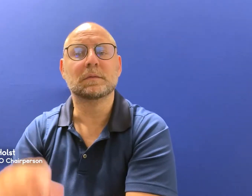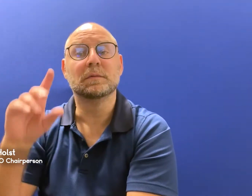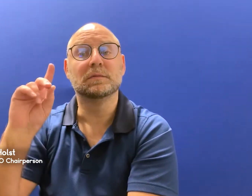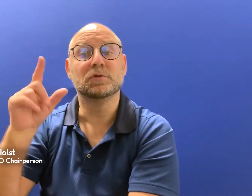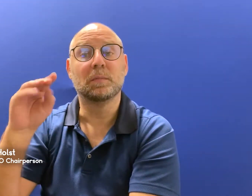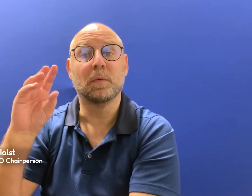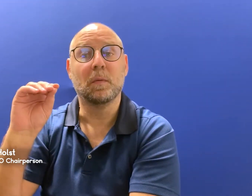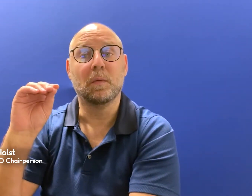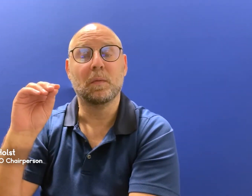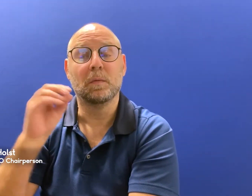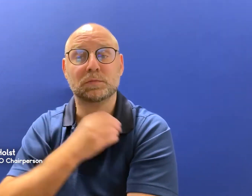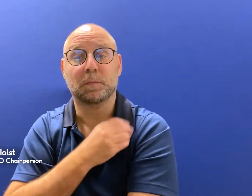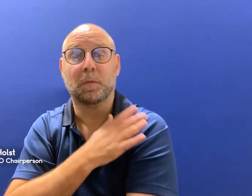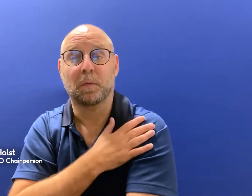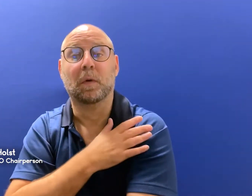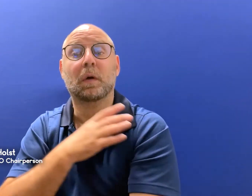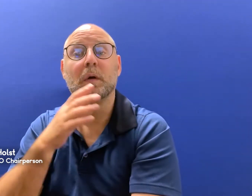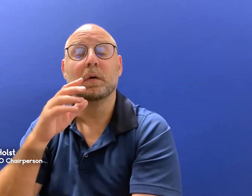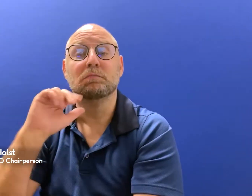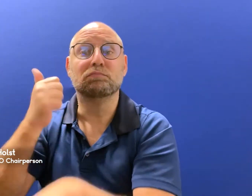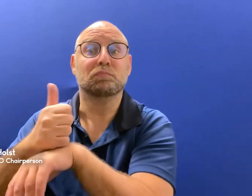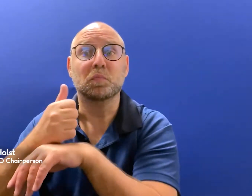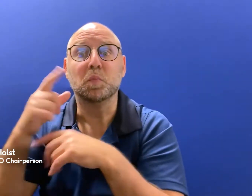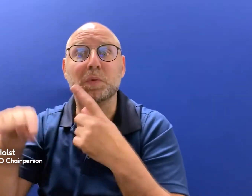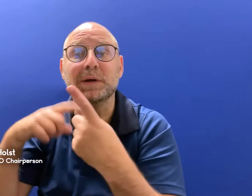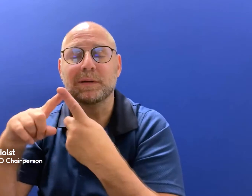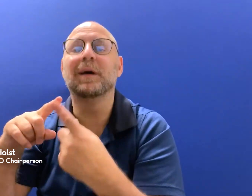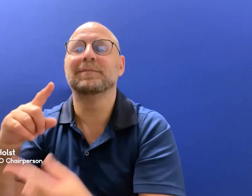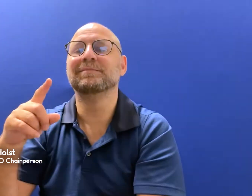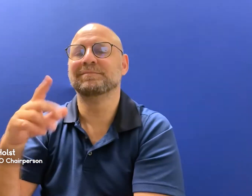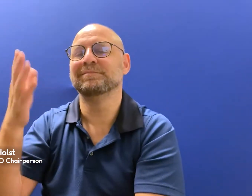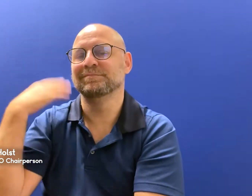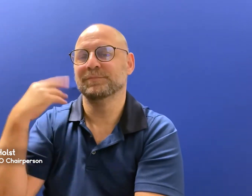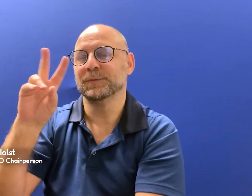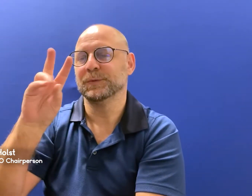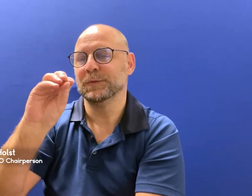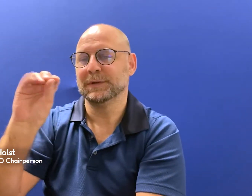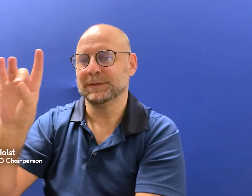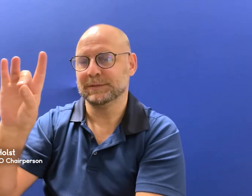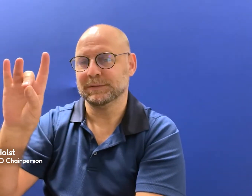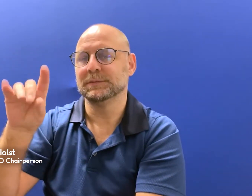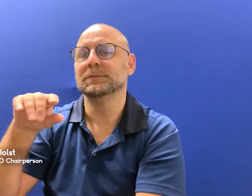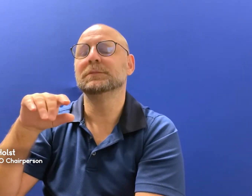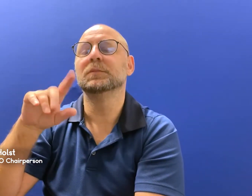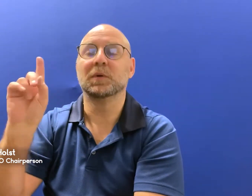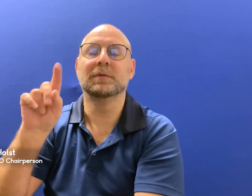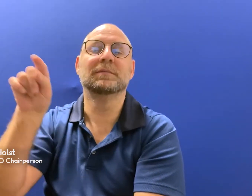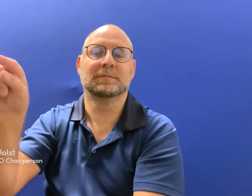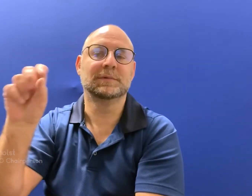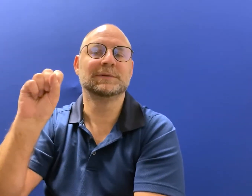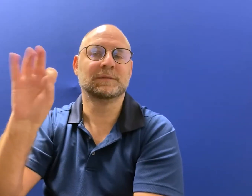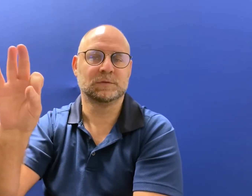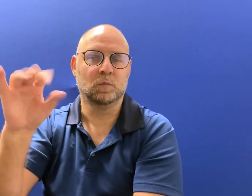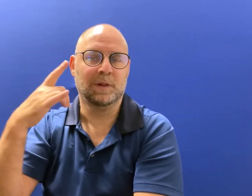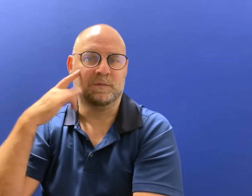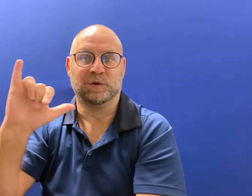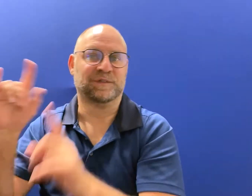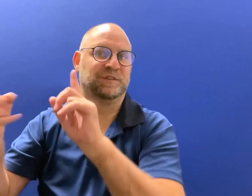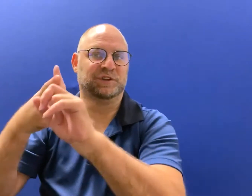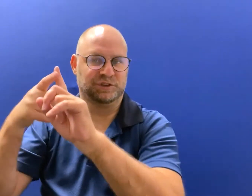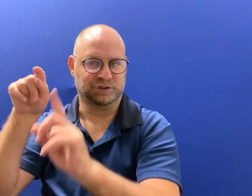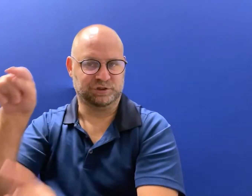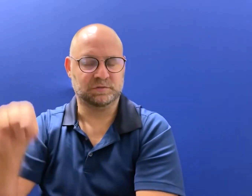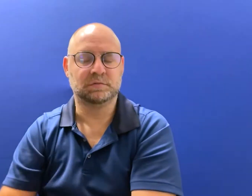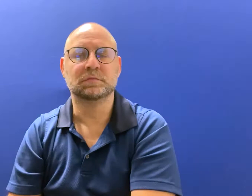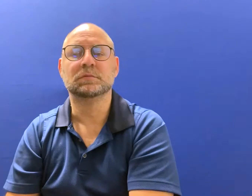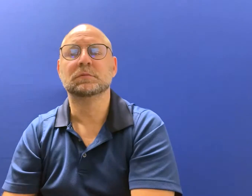DQMO was established in 2008 in San Francisco, California.